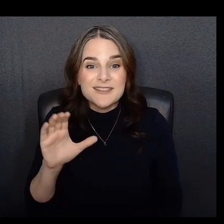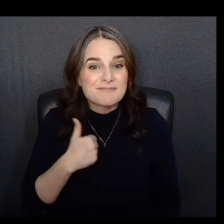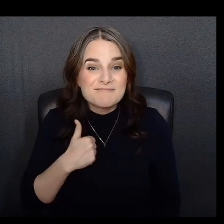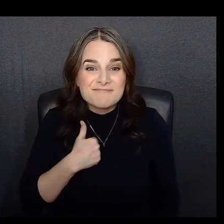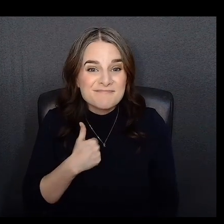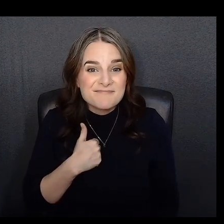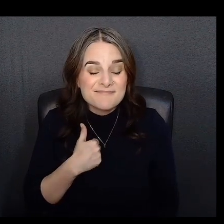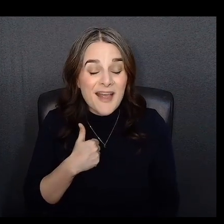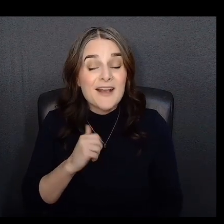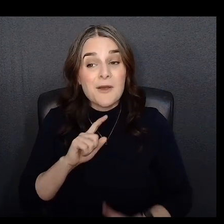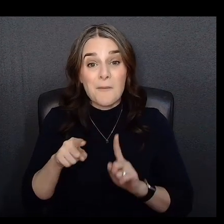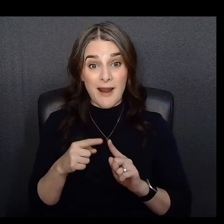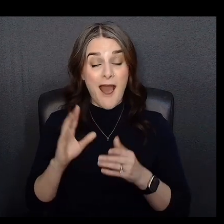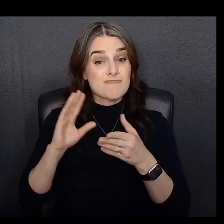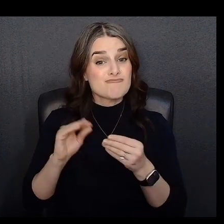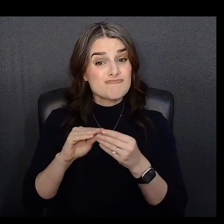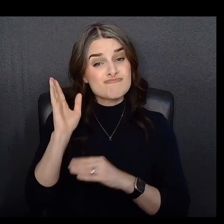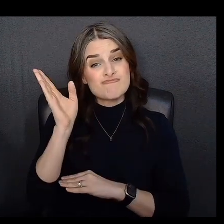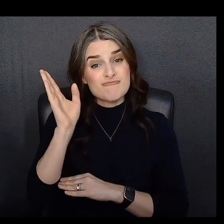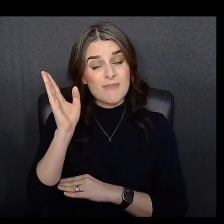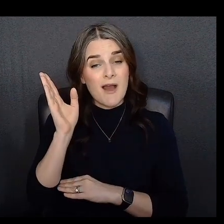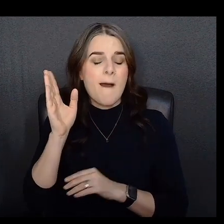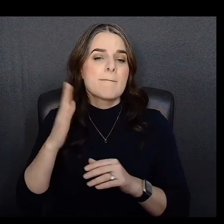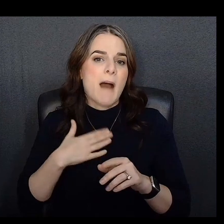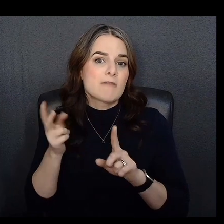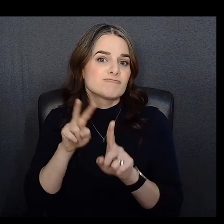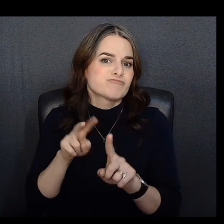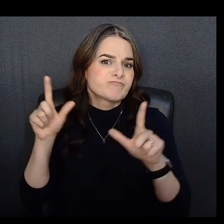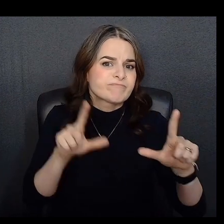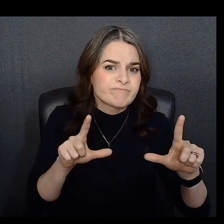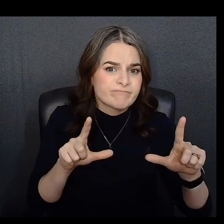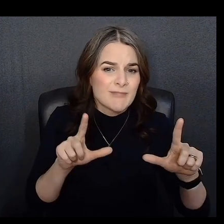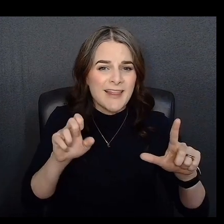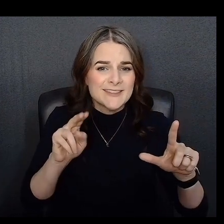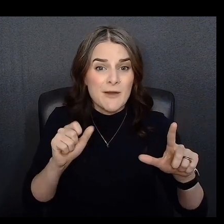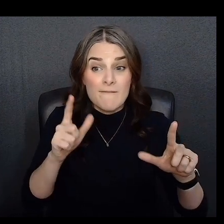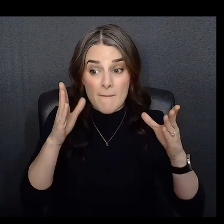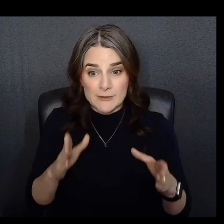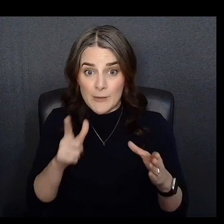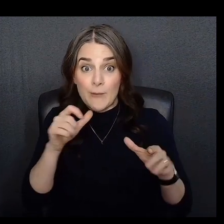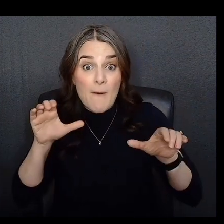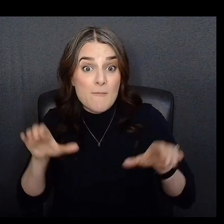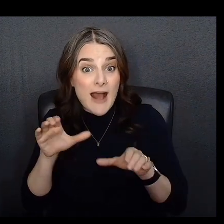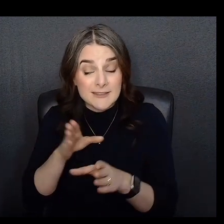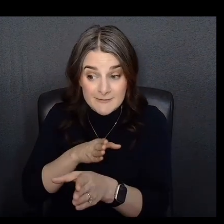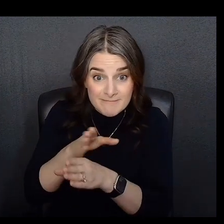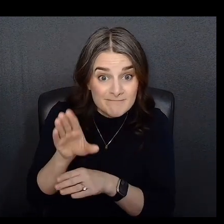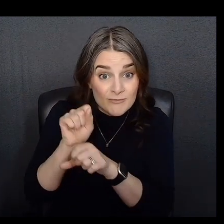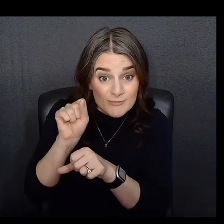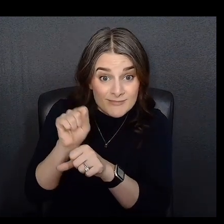So when I'm speaking, I am speaking through the lens of a person who practices in this area of the field, but I'm not